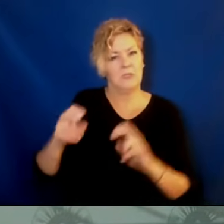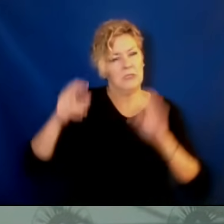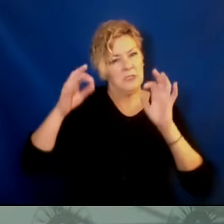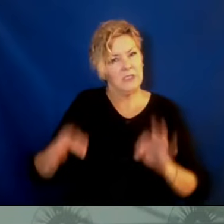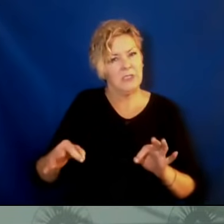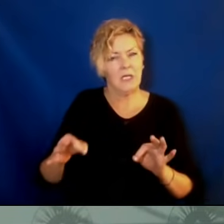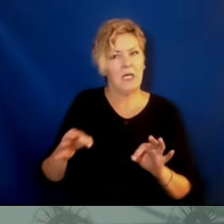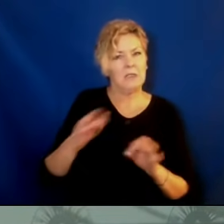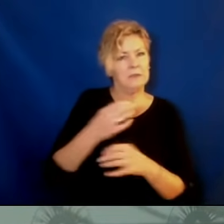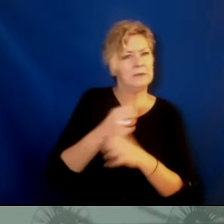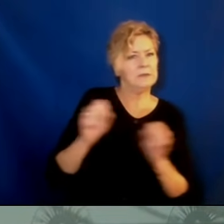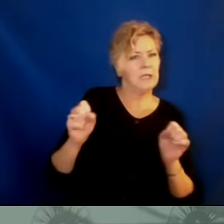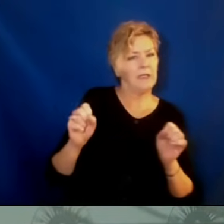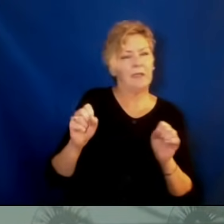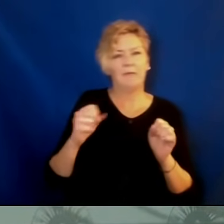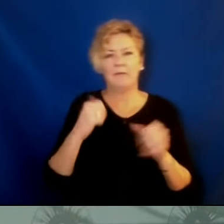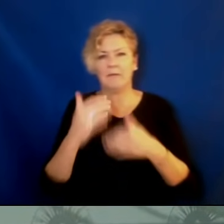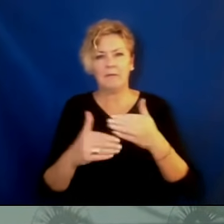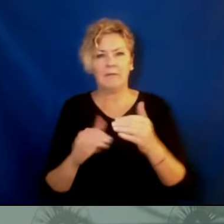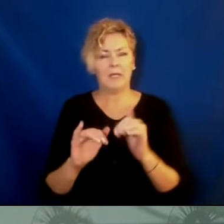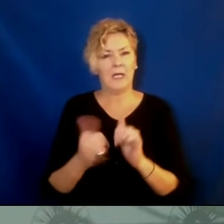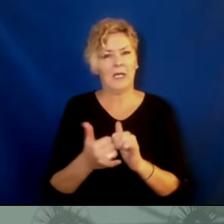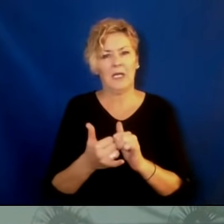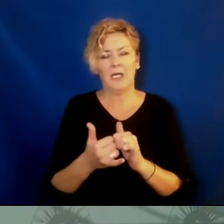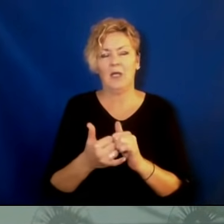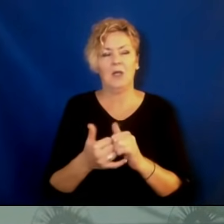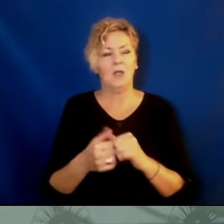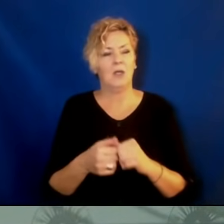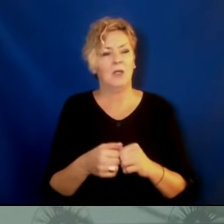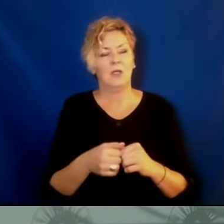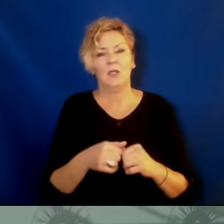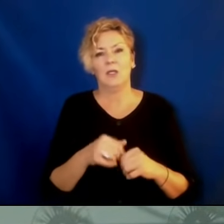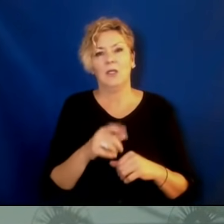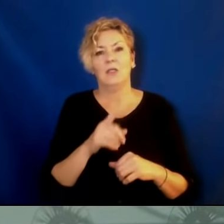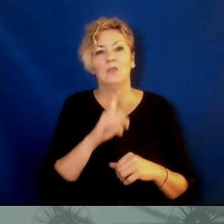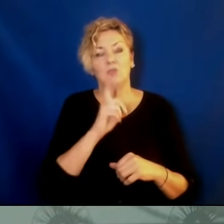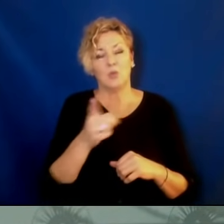When we focus on issues, it's because those issues are the sources of transmission